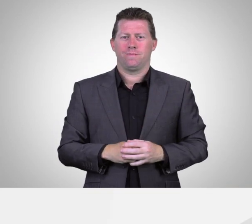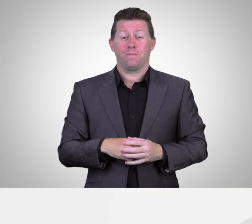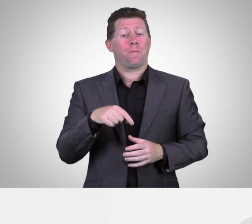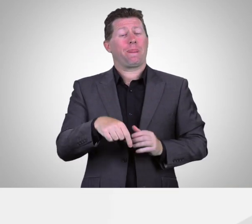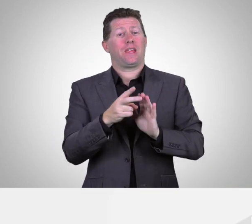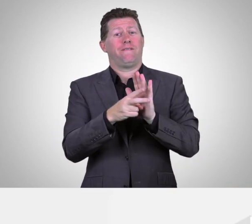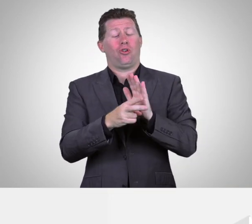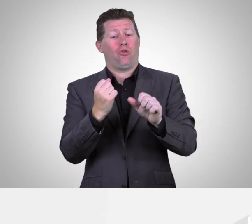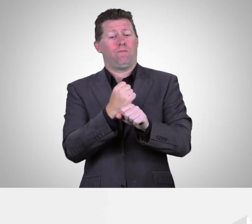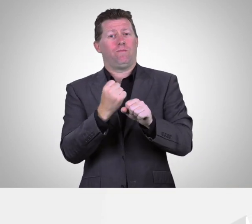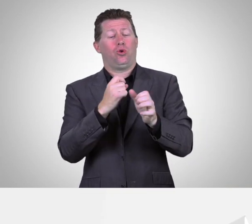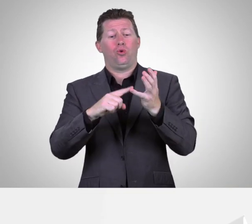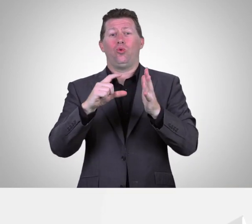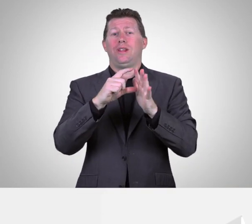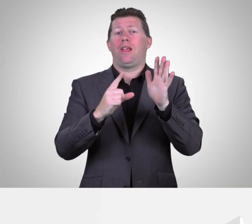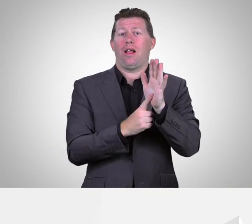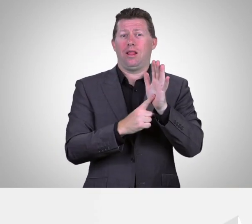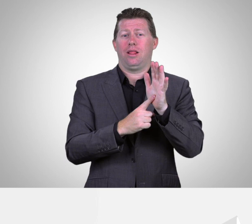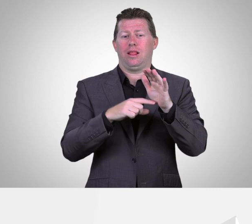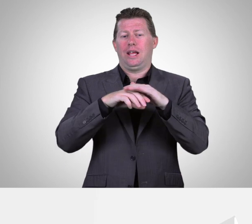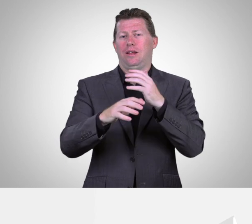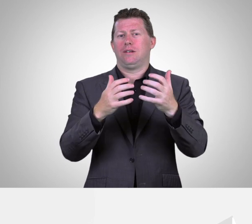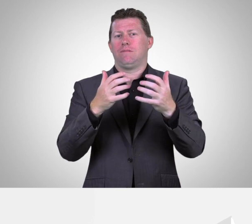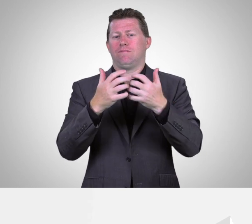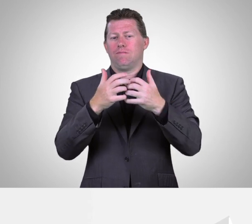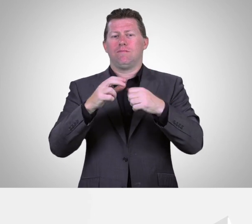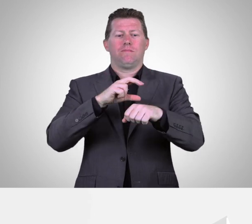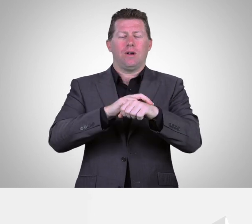This video was produced for the Universal Design for Learning in Tertiary Education